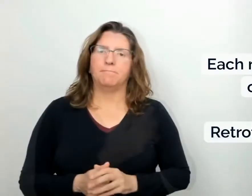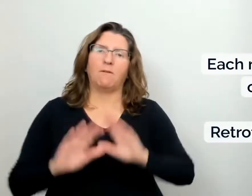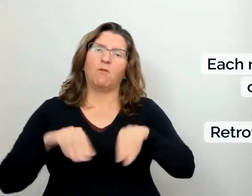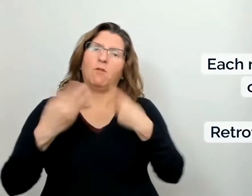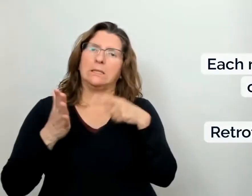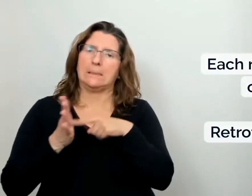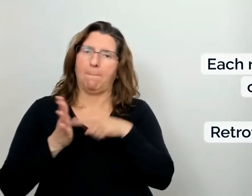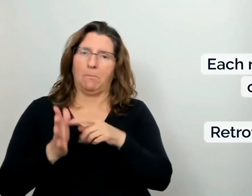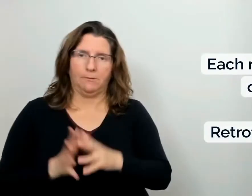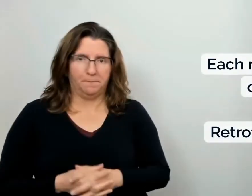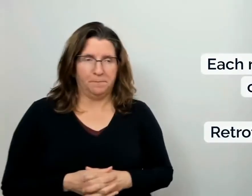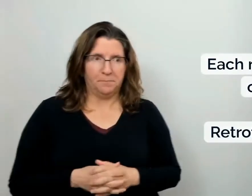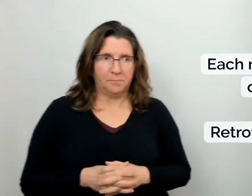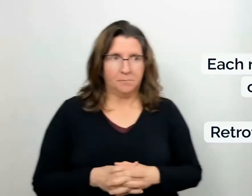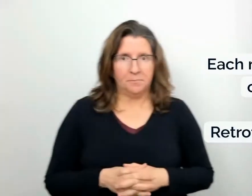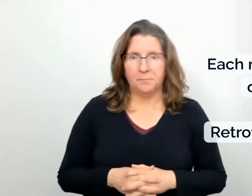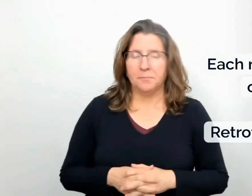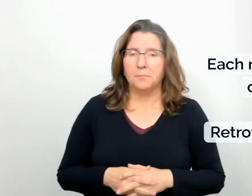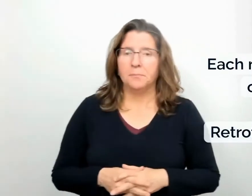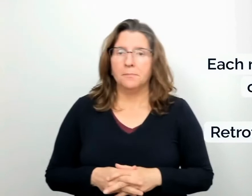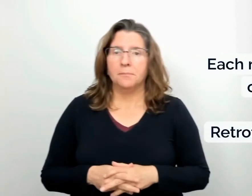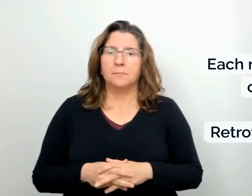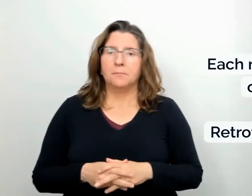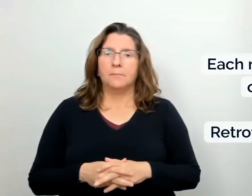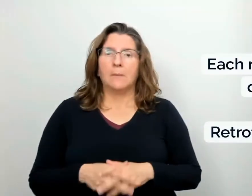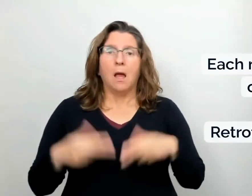Let's look at an educational example of retrofit.